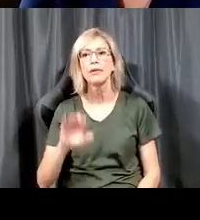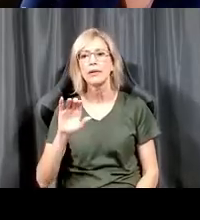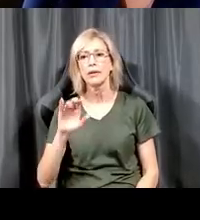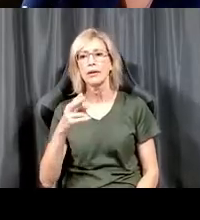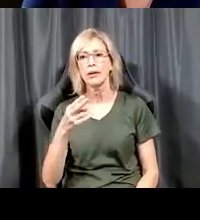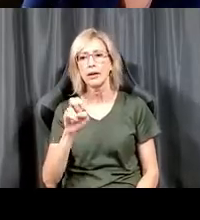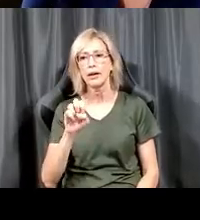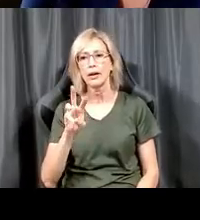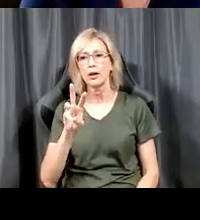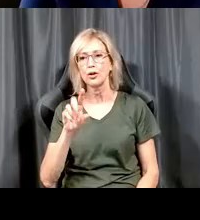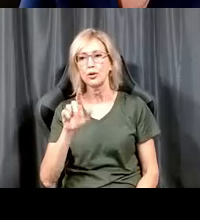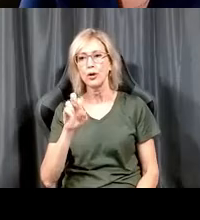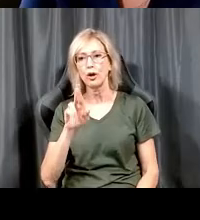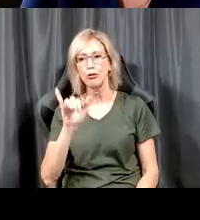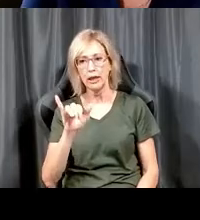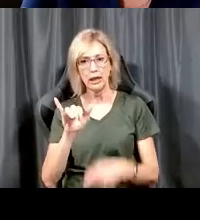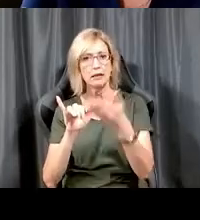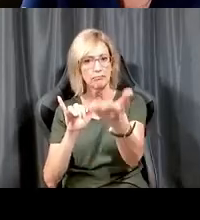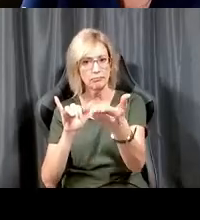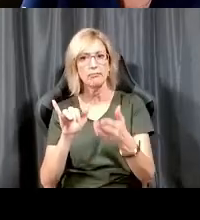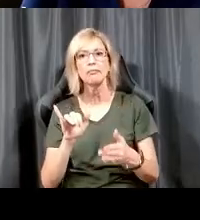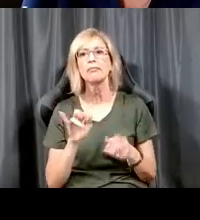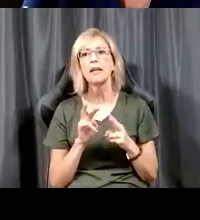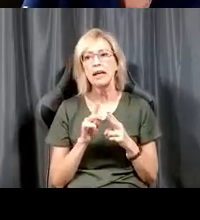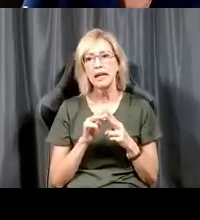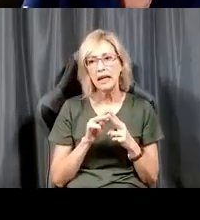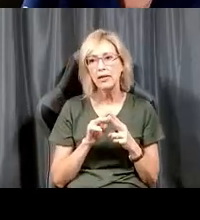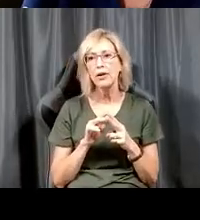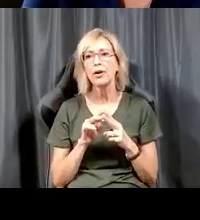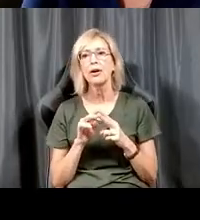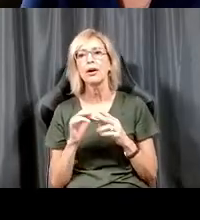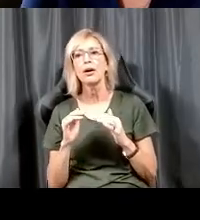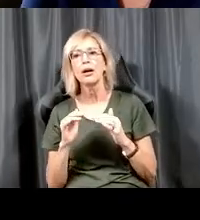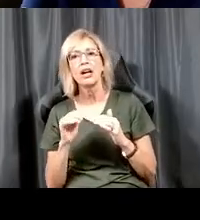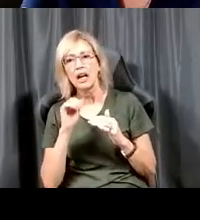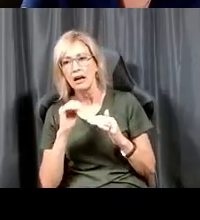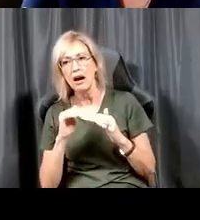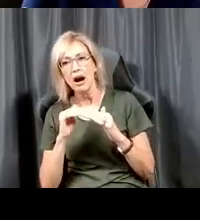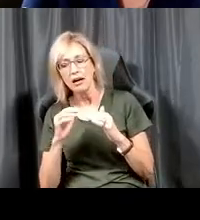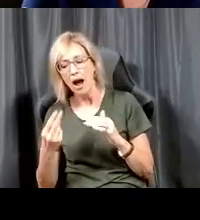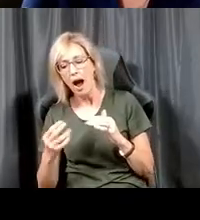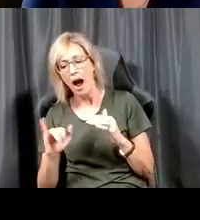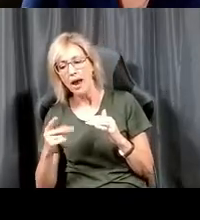used for either under or over stimulated. So hypo or h